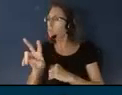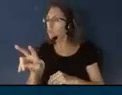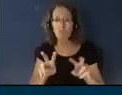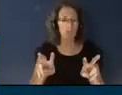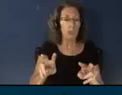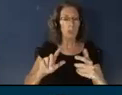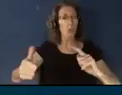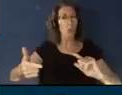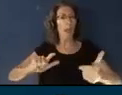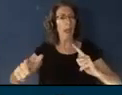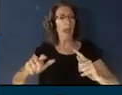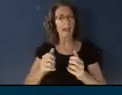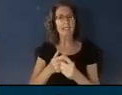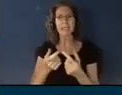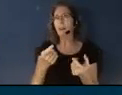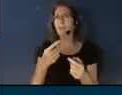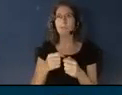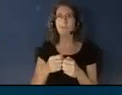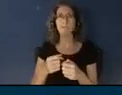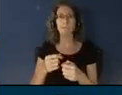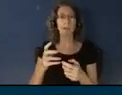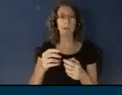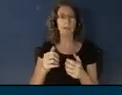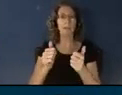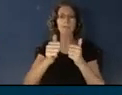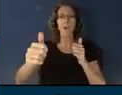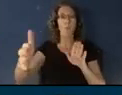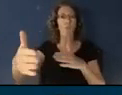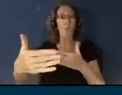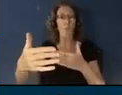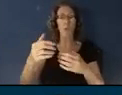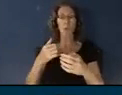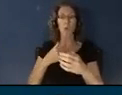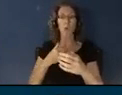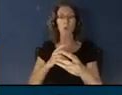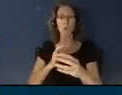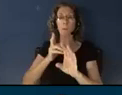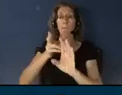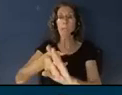of it like a virtual room where you're be able to meet quote-unquote online and you're able to